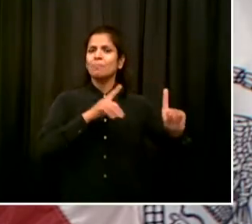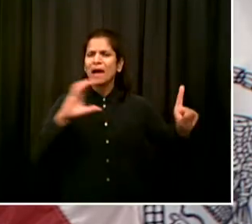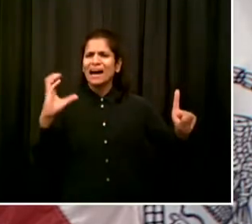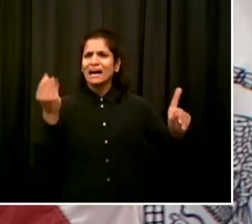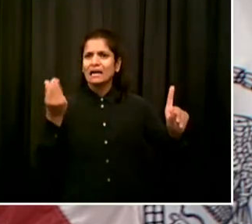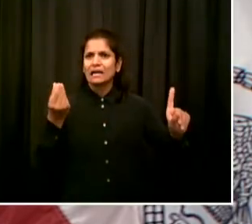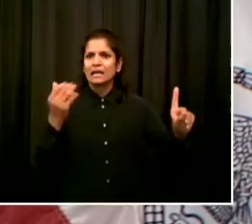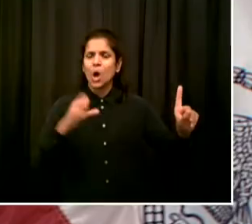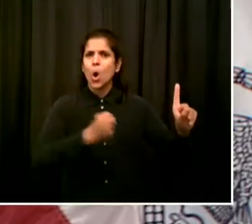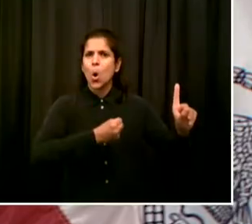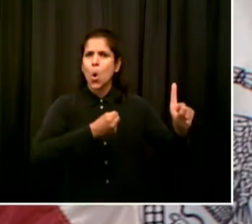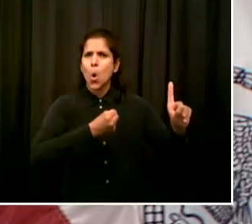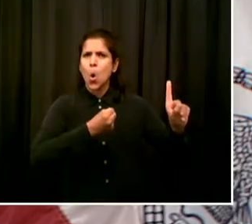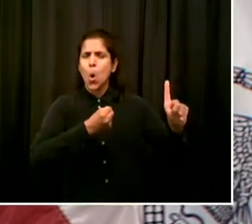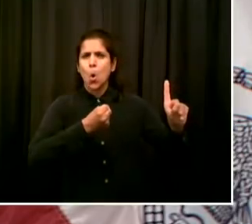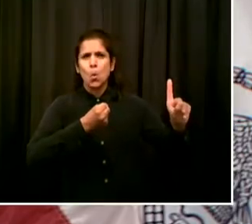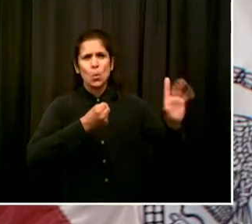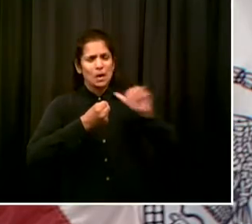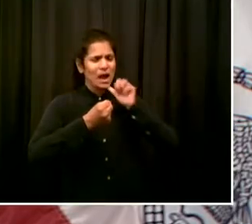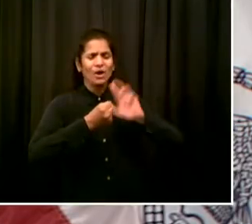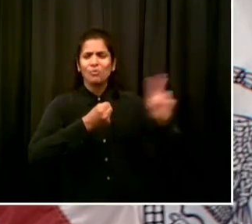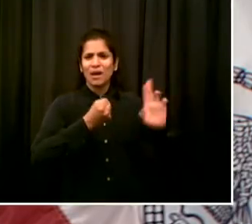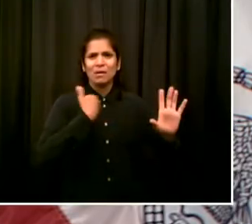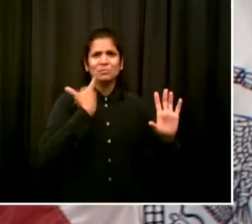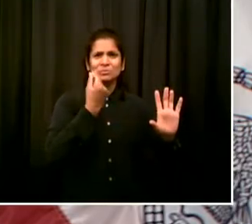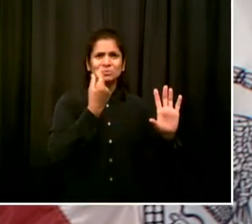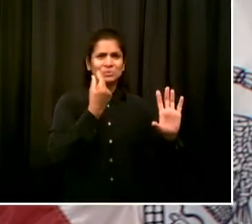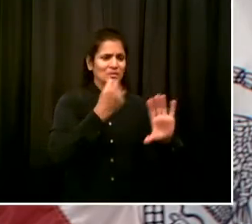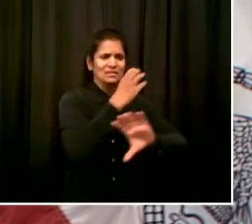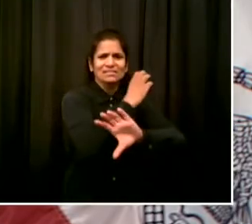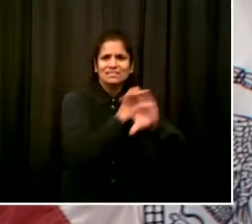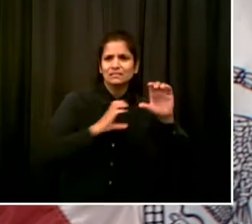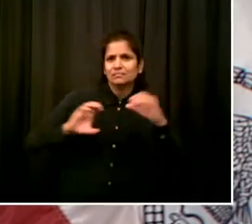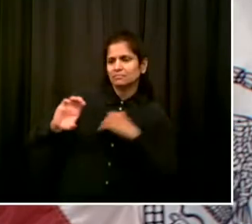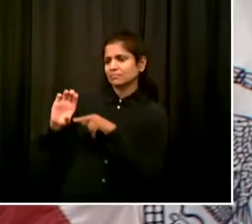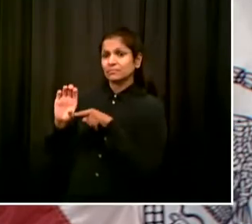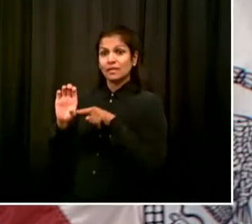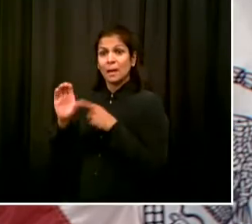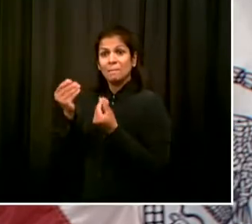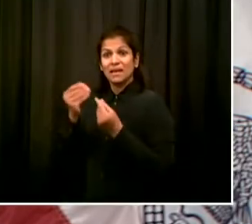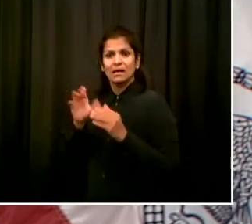FTUURE BUT RIGHT NOW, IT WAS RIGHT TO